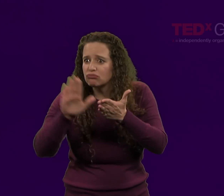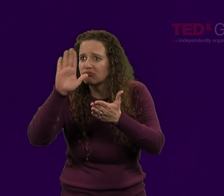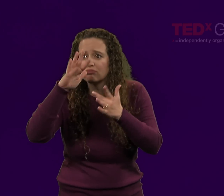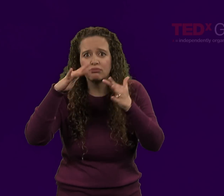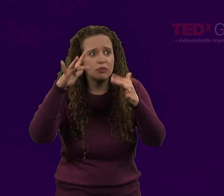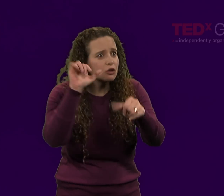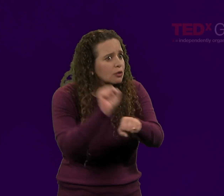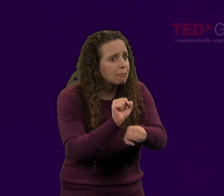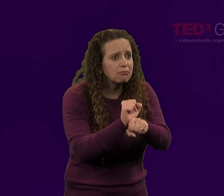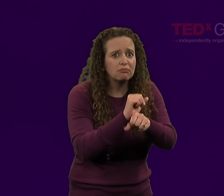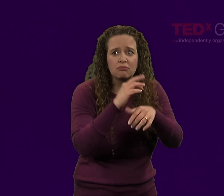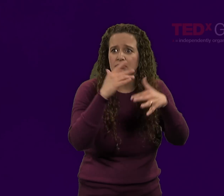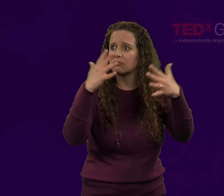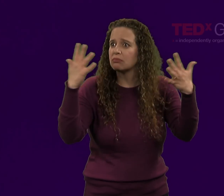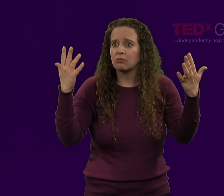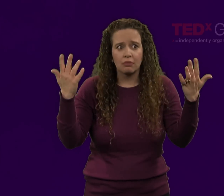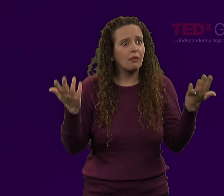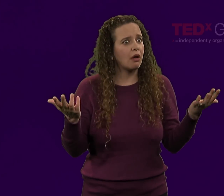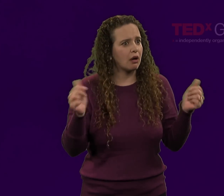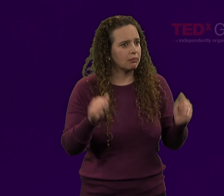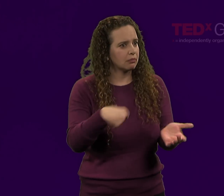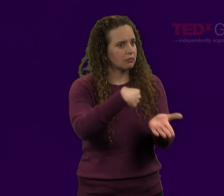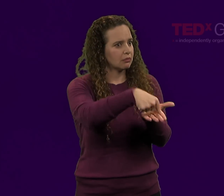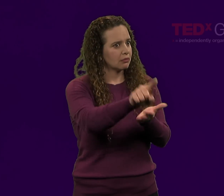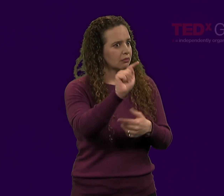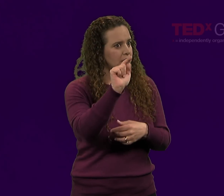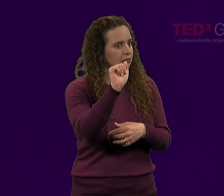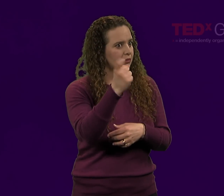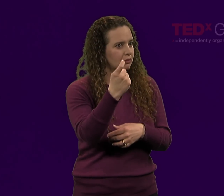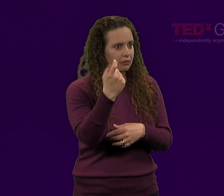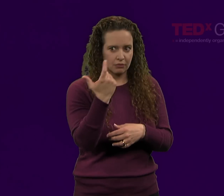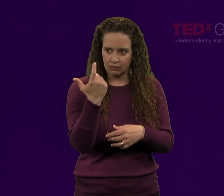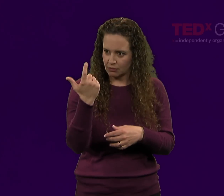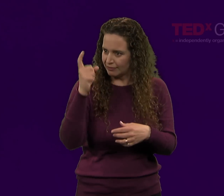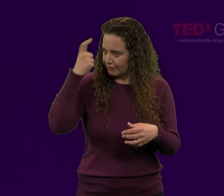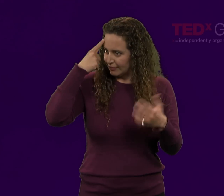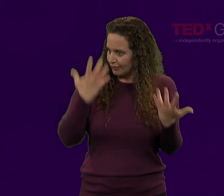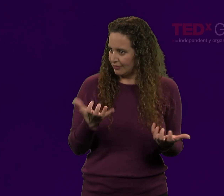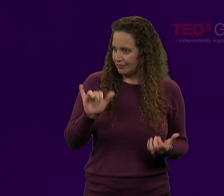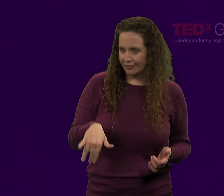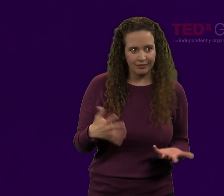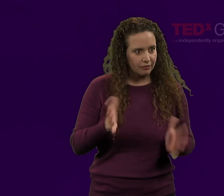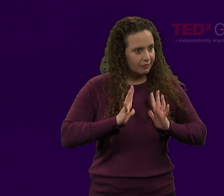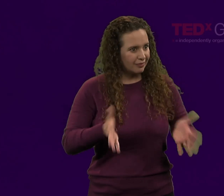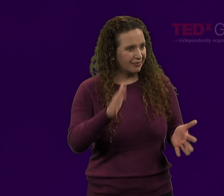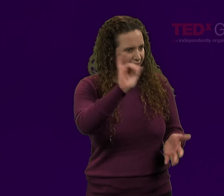they are able to be successful, have successful careers, pay taxes, and lessen that economic burden